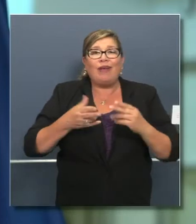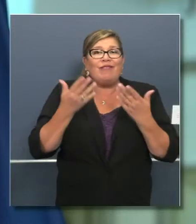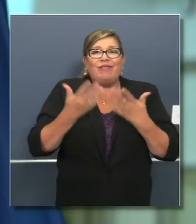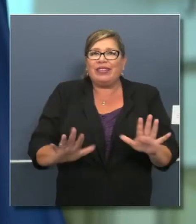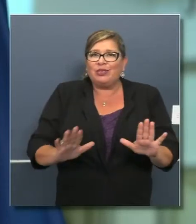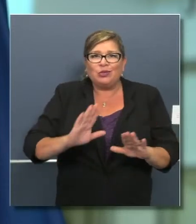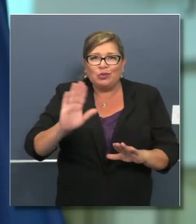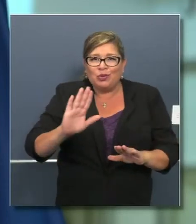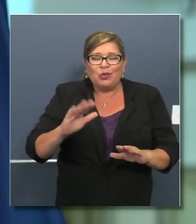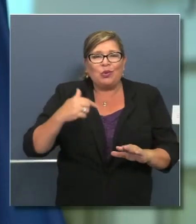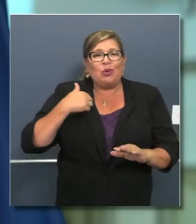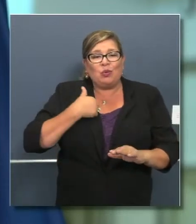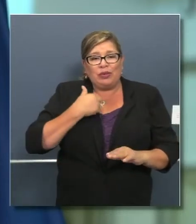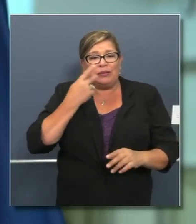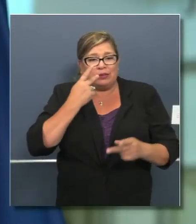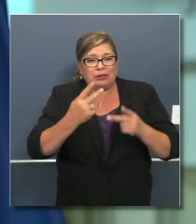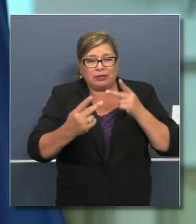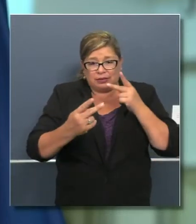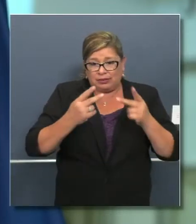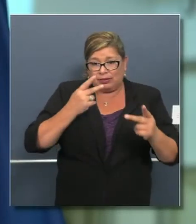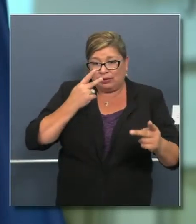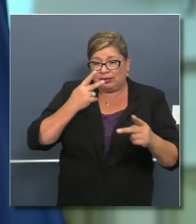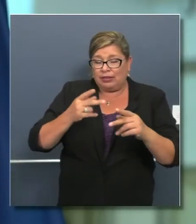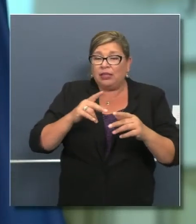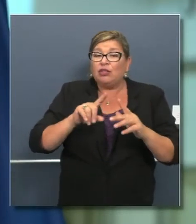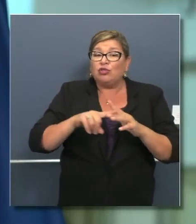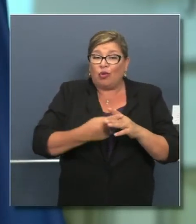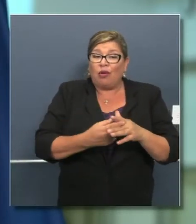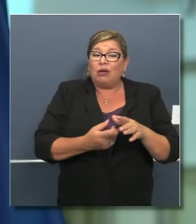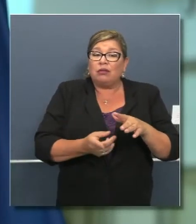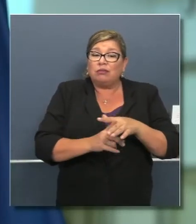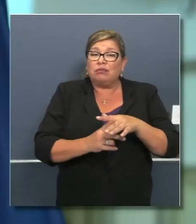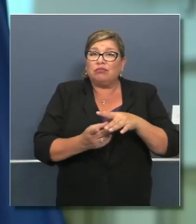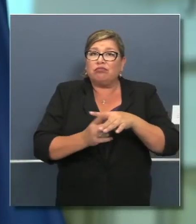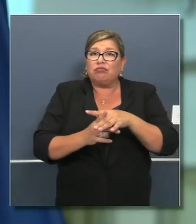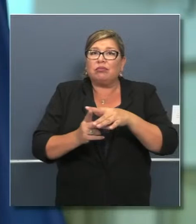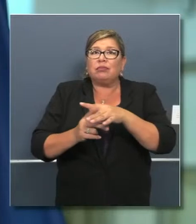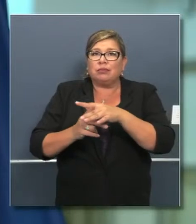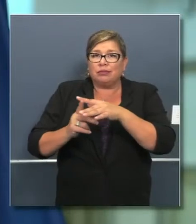they manifest and we're seeing these conditions manifest all throughout the country in those